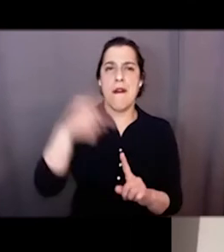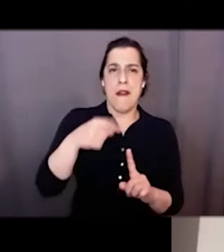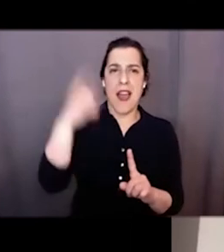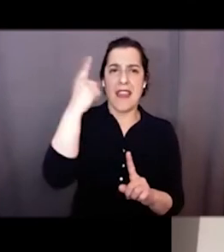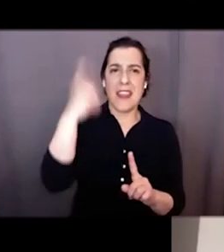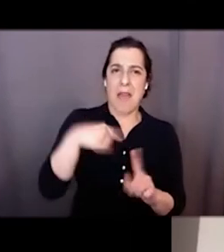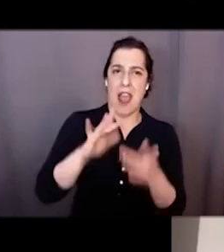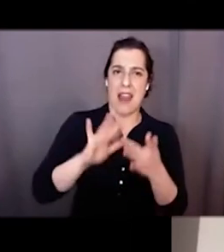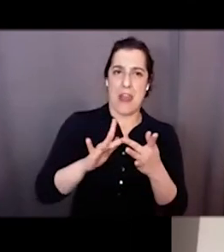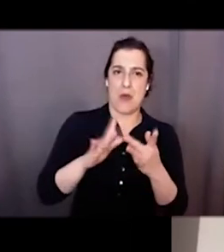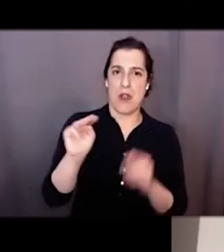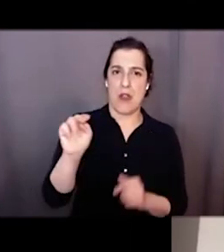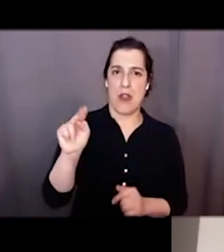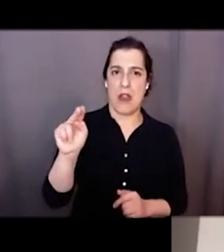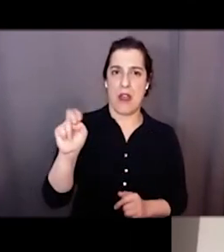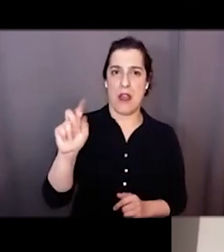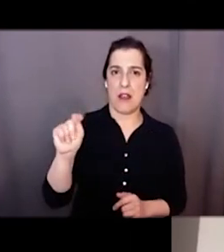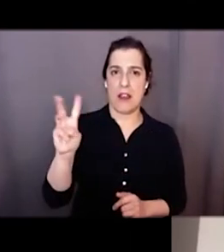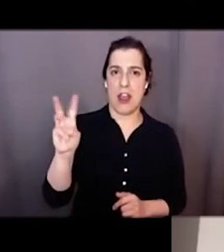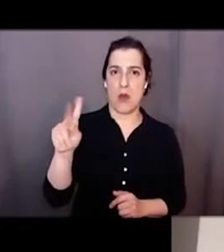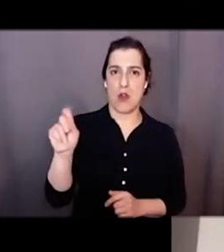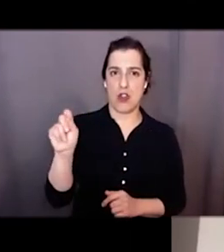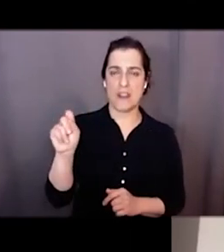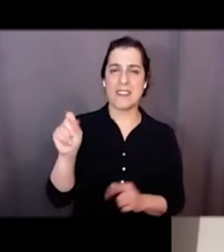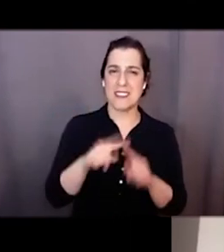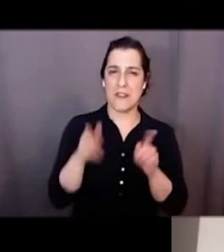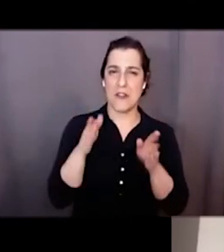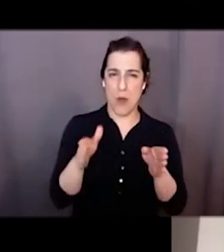And I studied in networks through art and through code. Um,